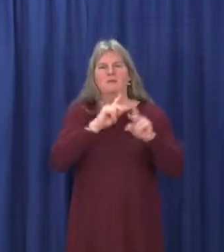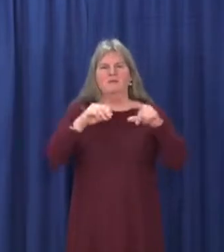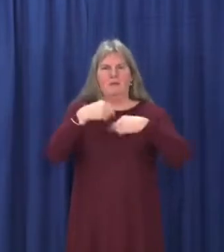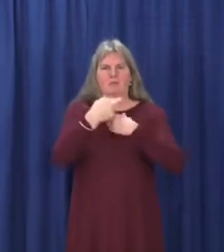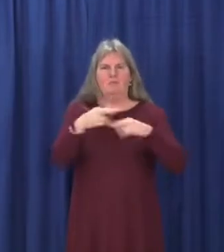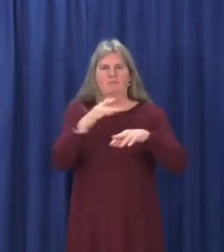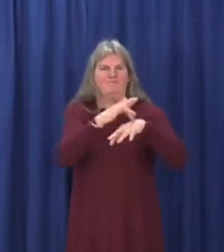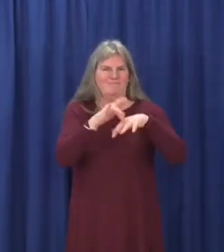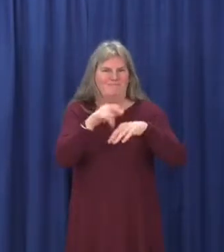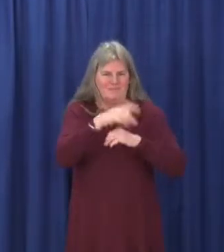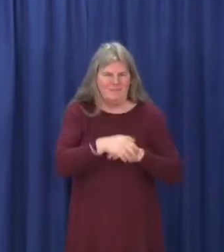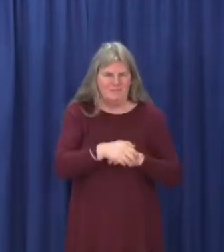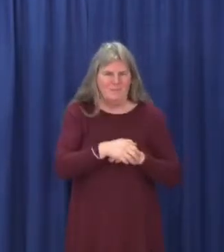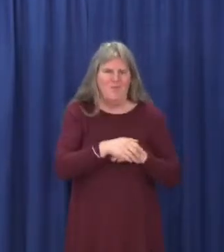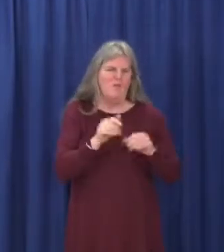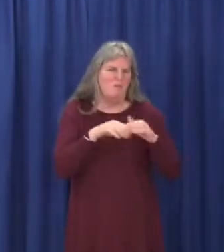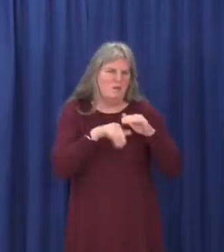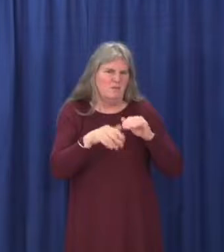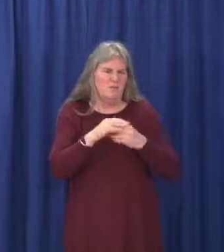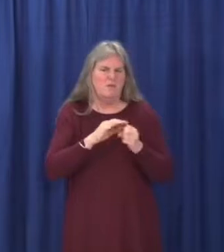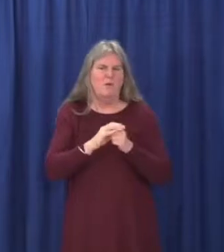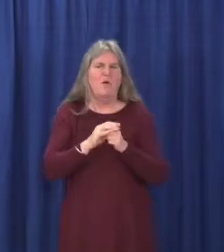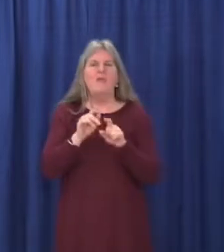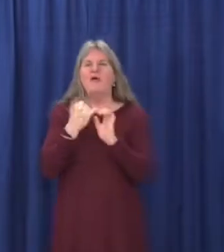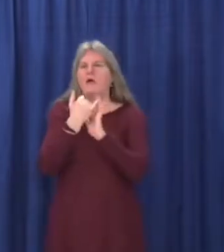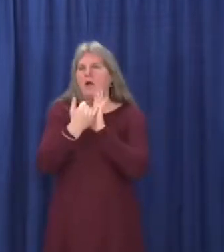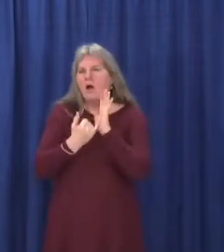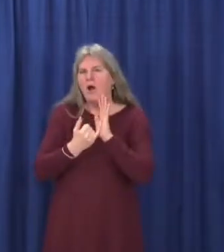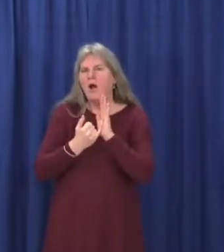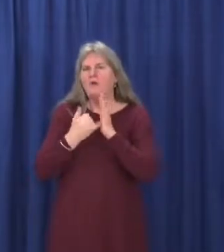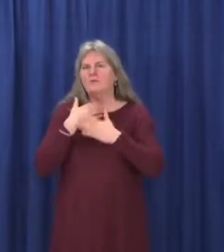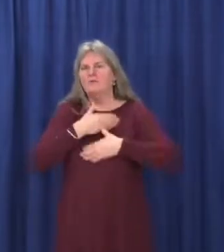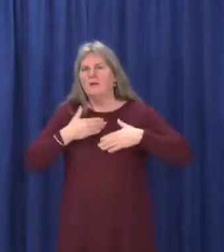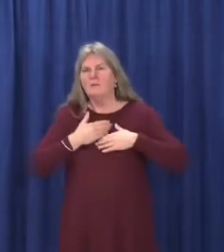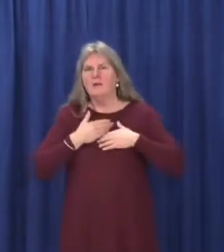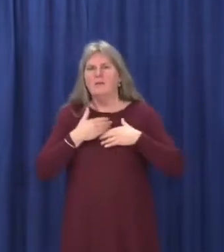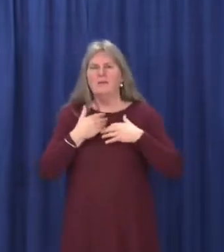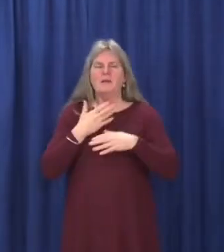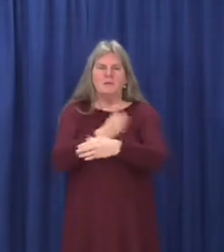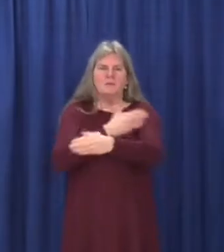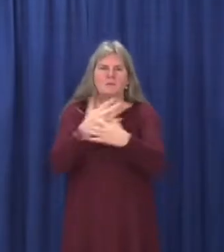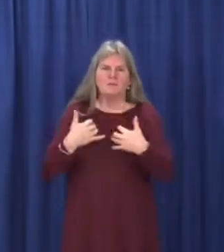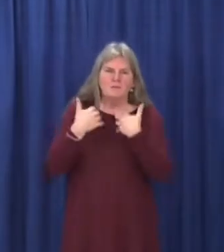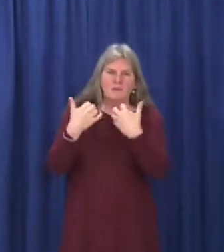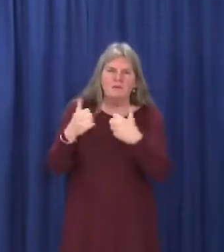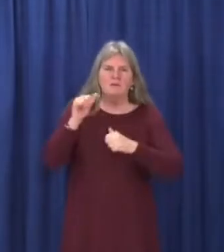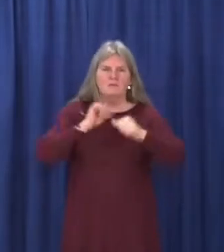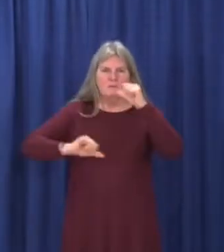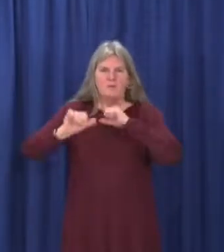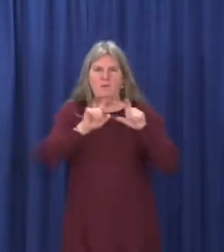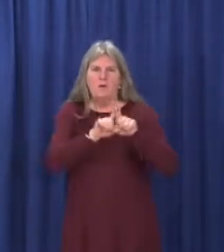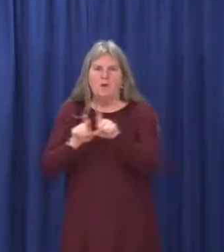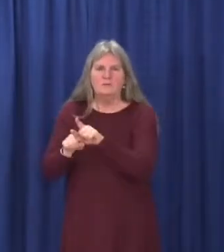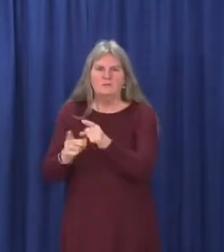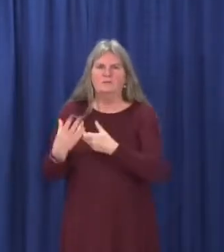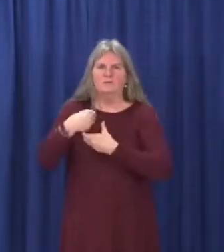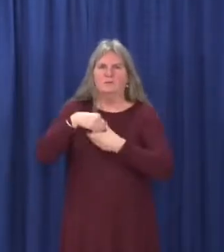This limit also increases for arts and recreational activities such as concerts, performances, and pottery classes.